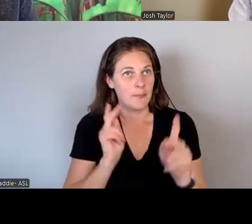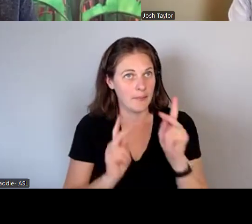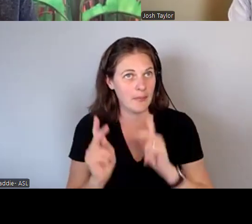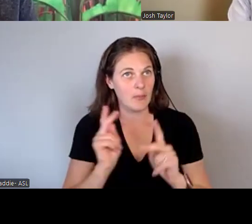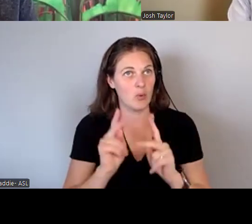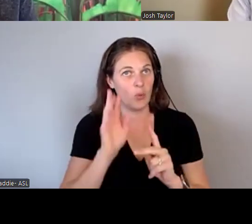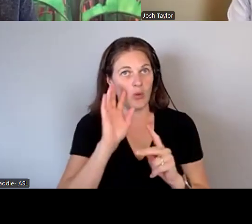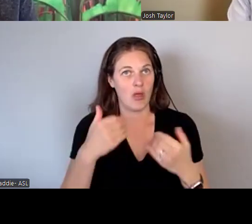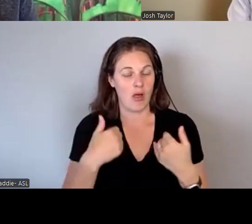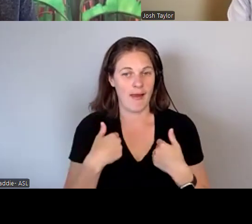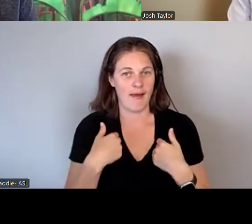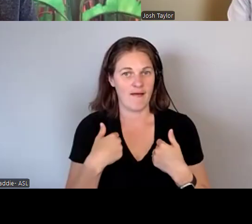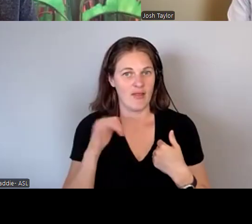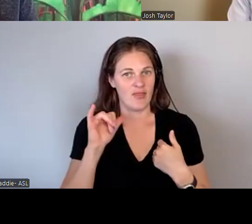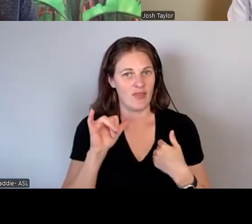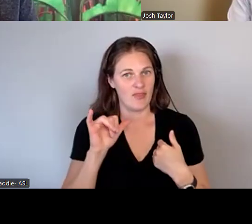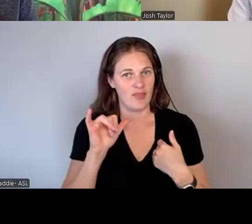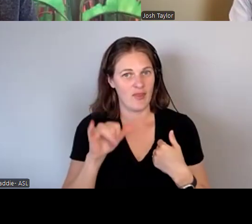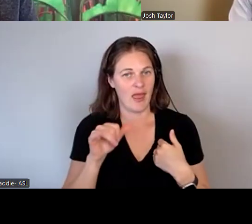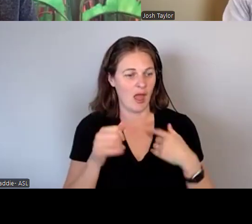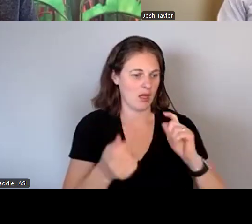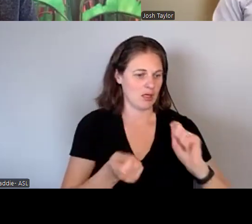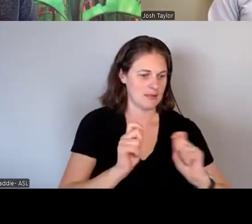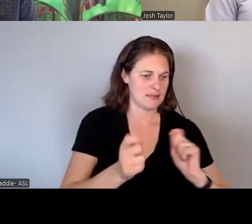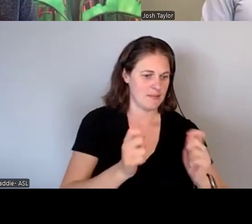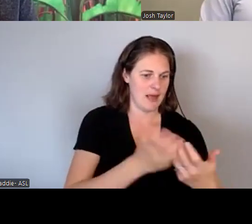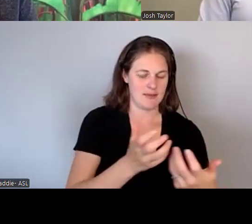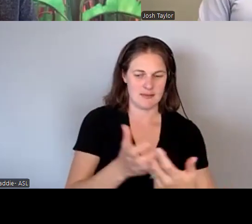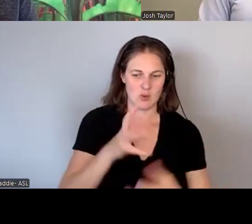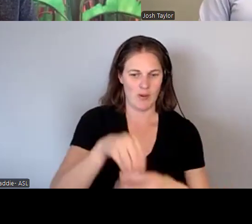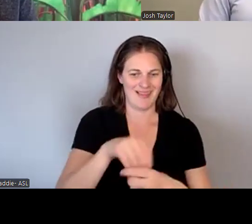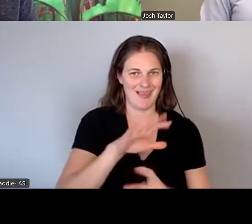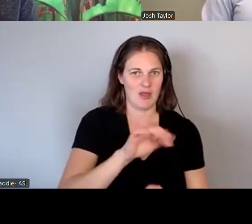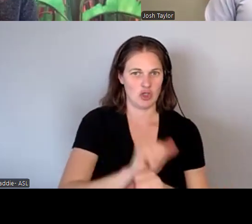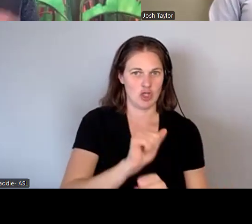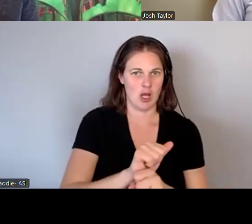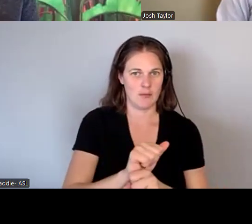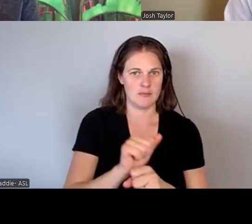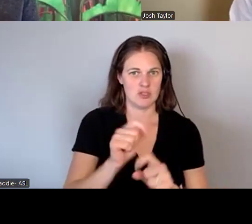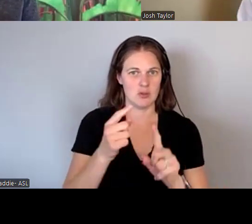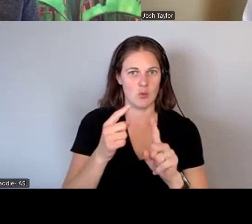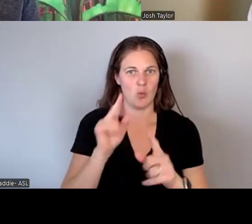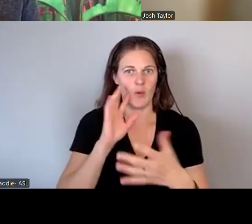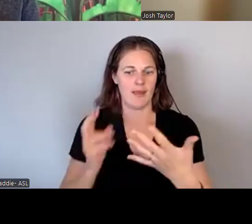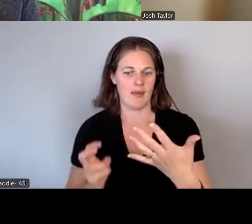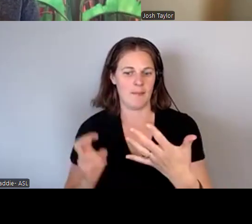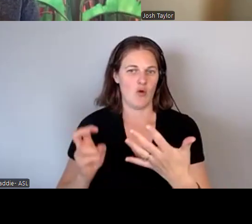of customization in their jobs as they move up and they get to, like,